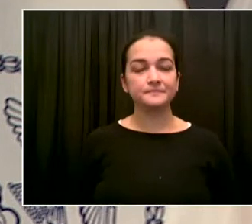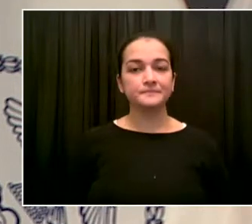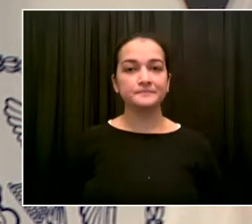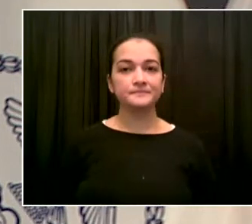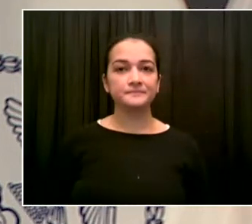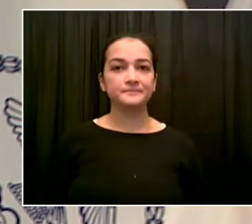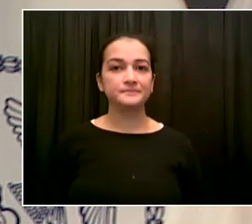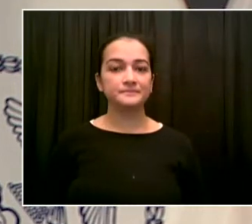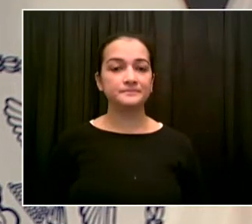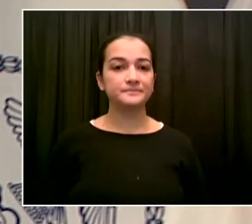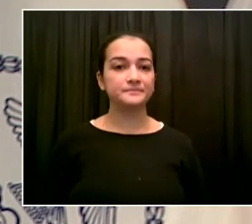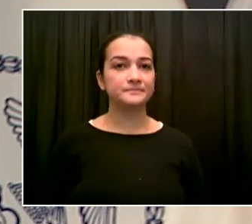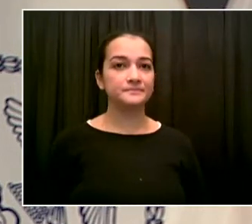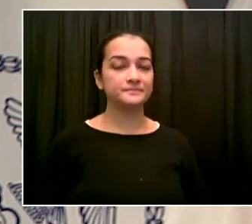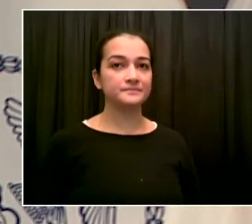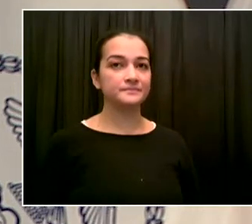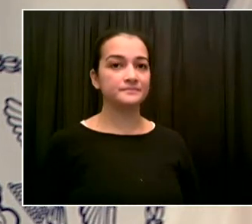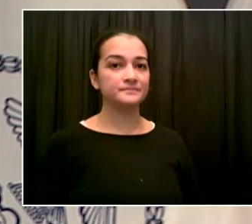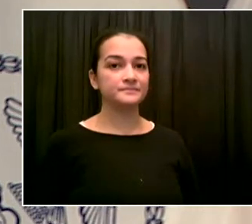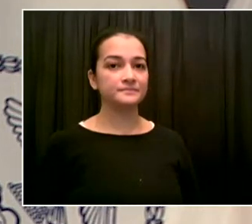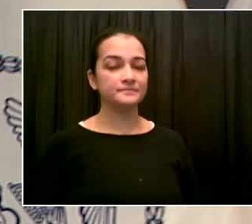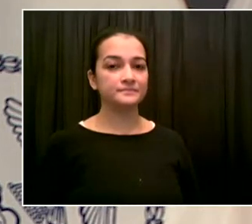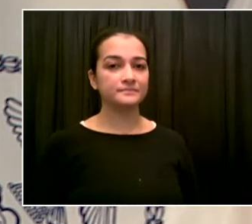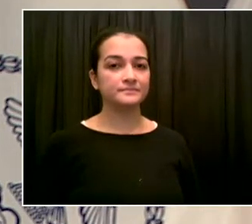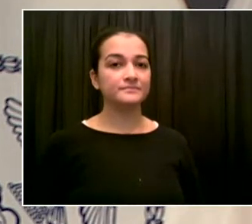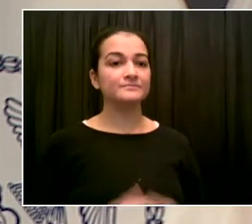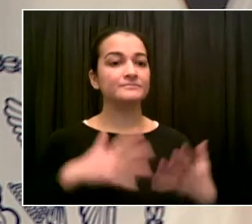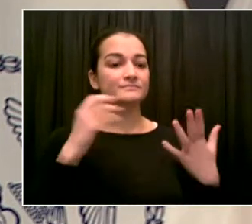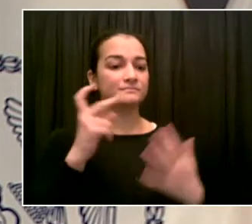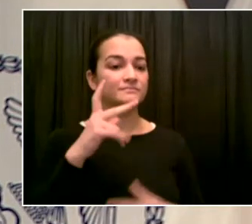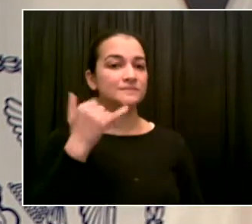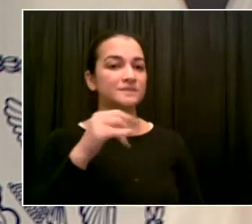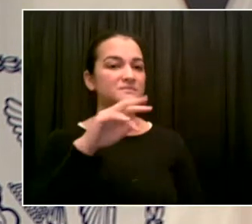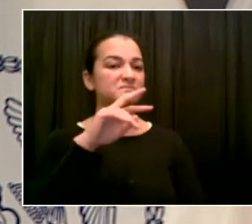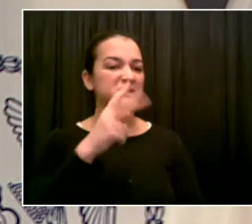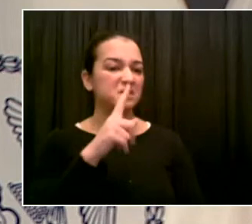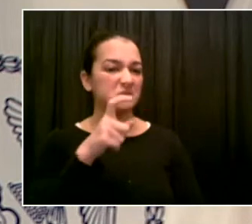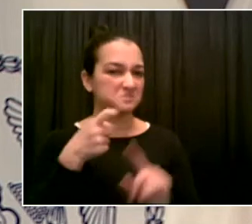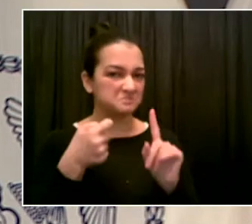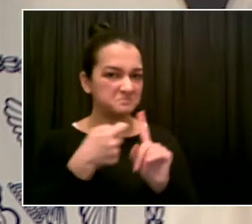AND HOW WE WANT TO NDHALE THIS BUT IAP PRIAECTE YOU BRINGING IT TO HER ATTENTION.